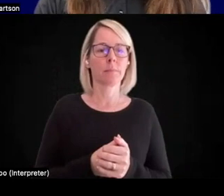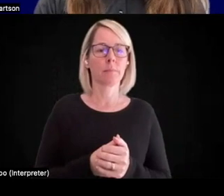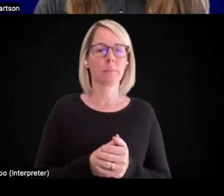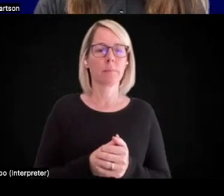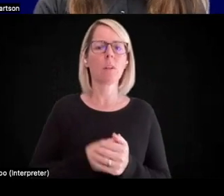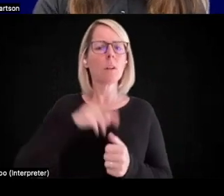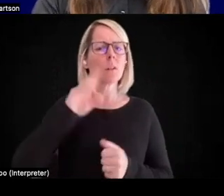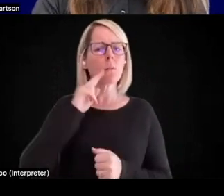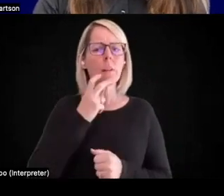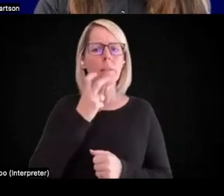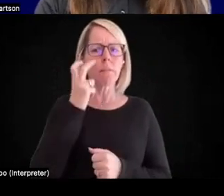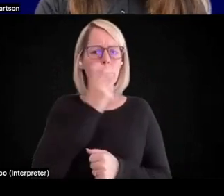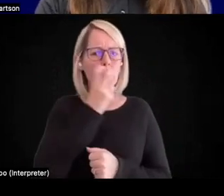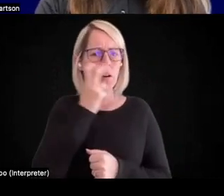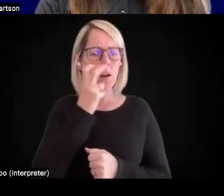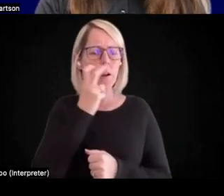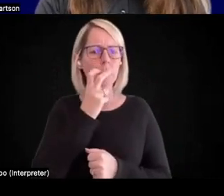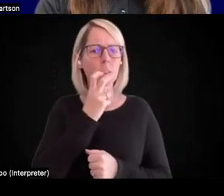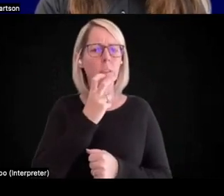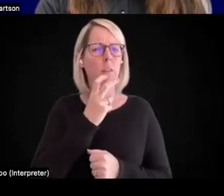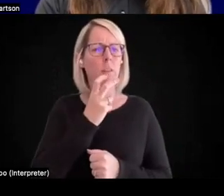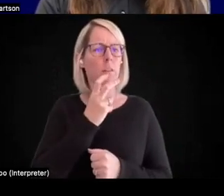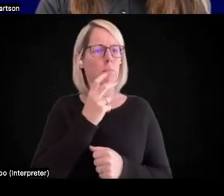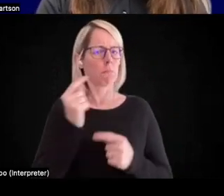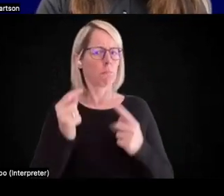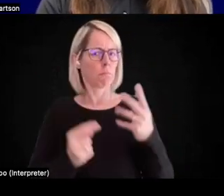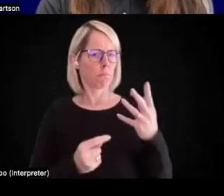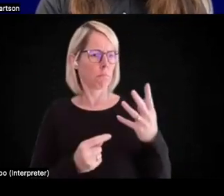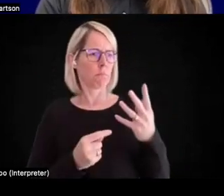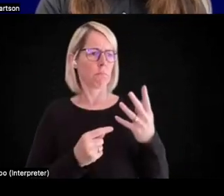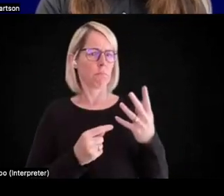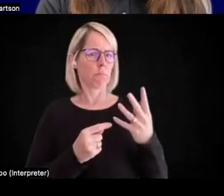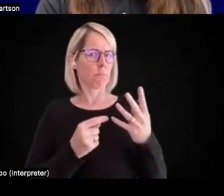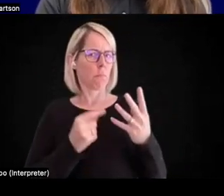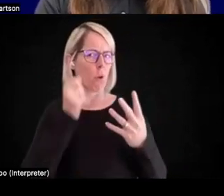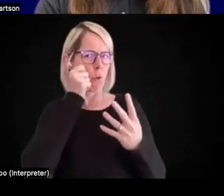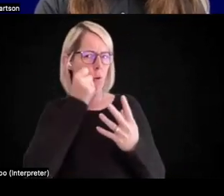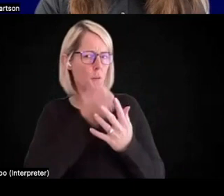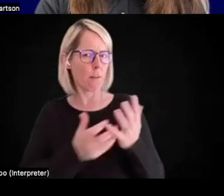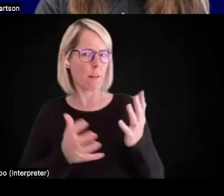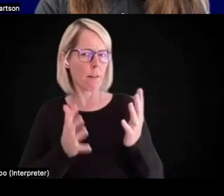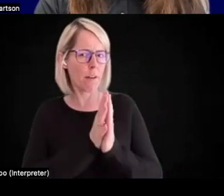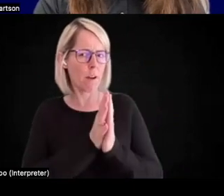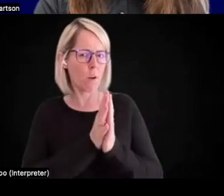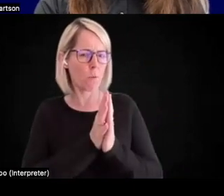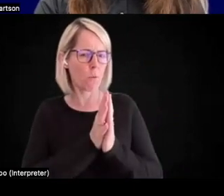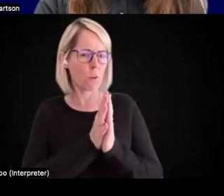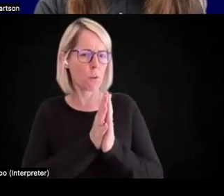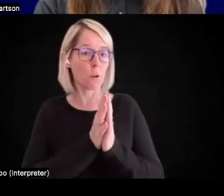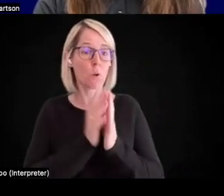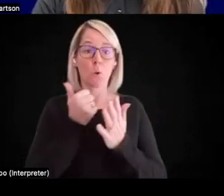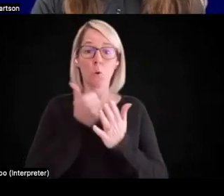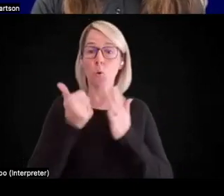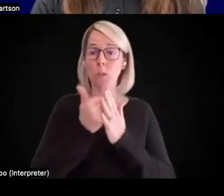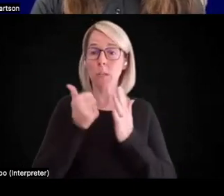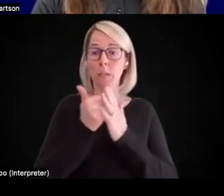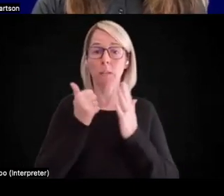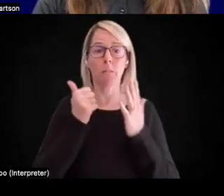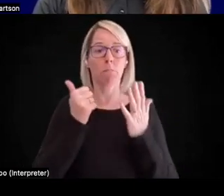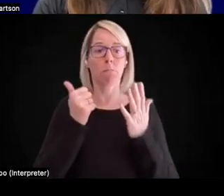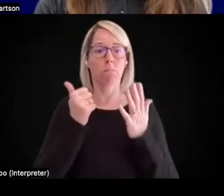these if they're all through or mainly through auditory and visual means? The